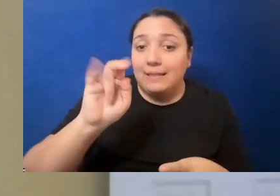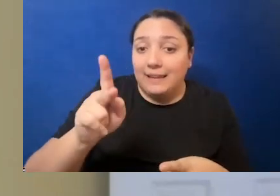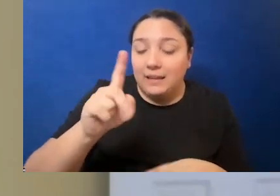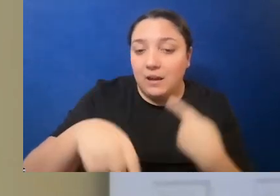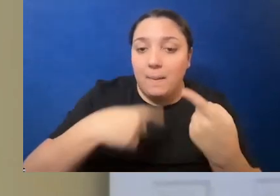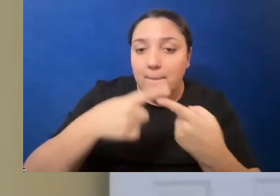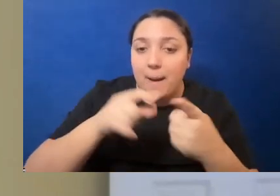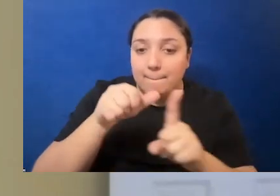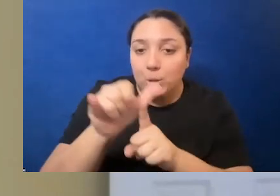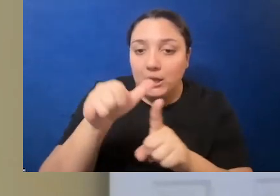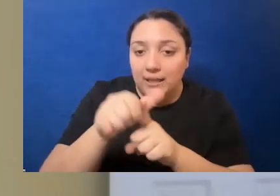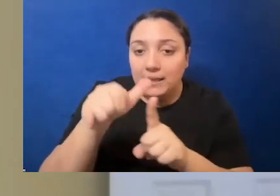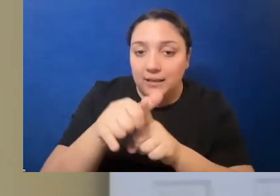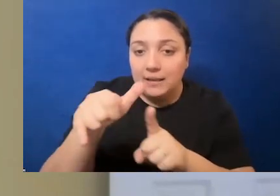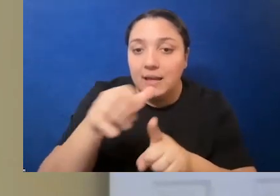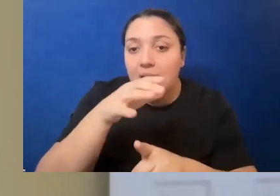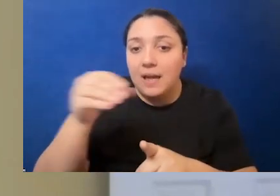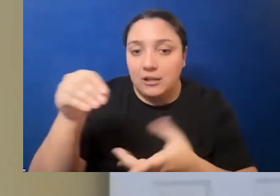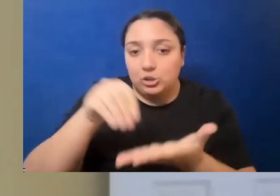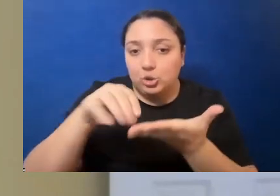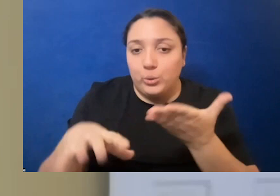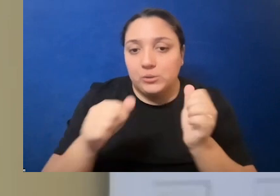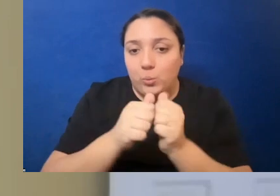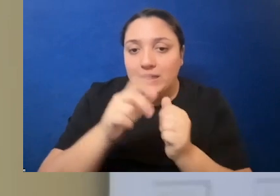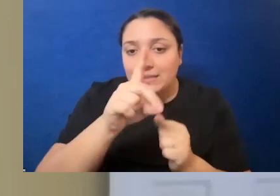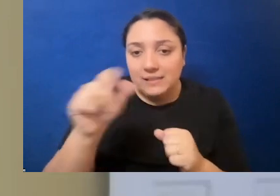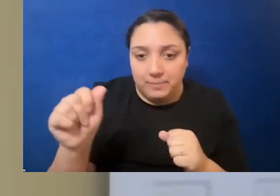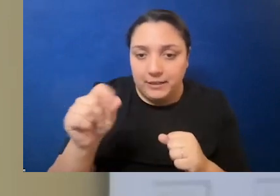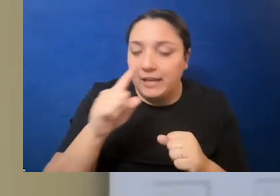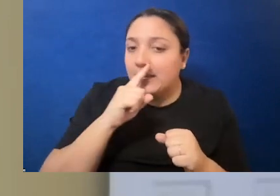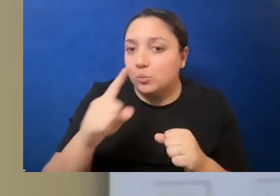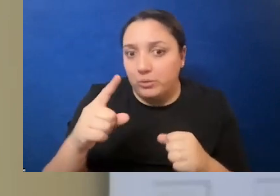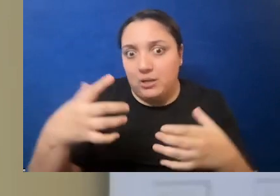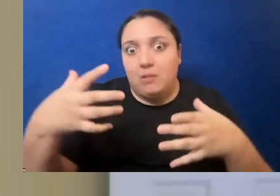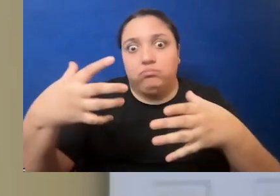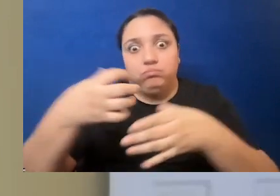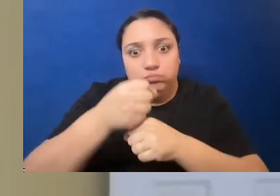CHAT ON A GUIDE TO BULLYING AND STUDENTS WITH DISABILITIES THAT